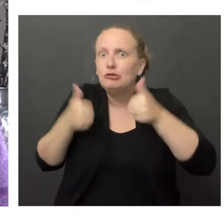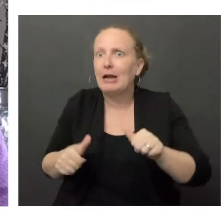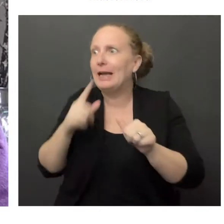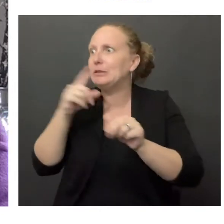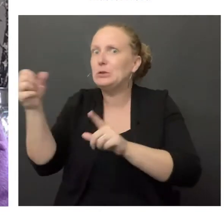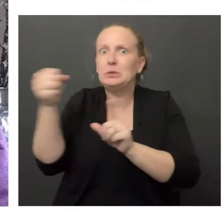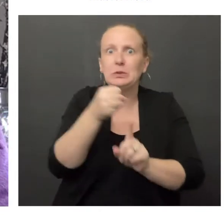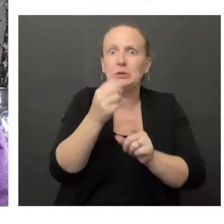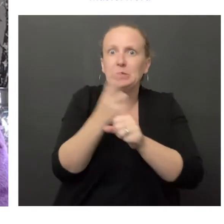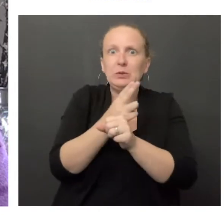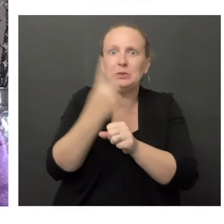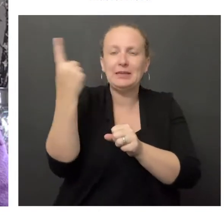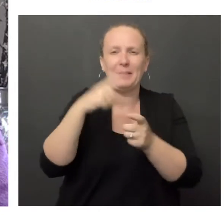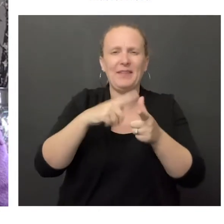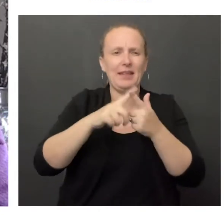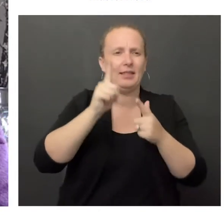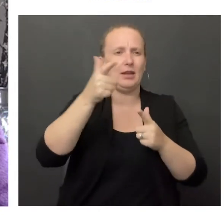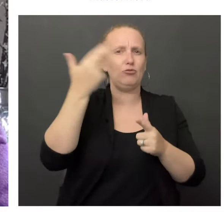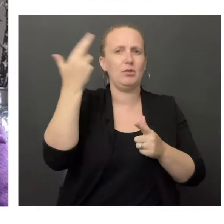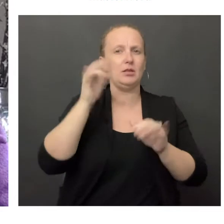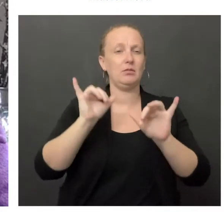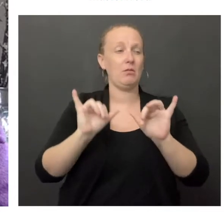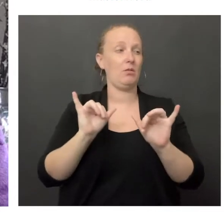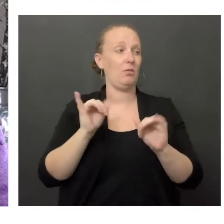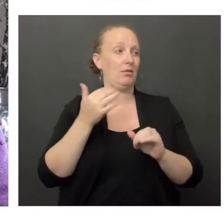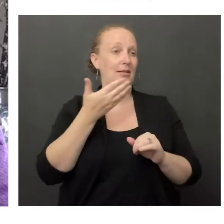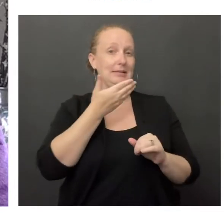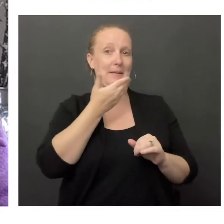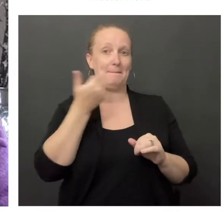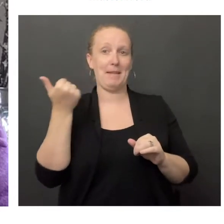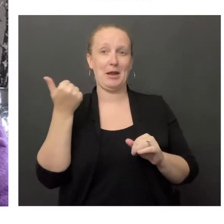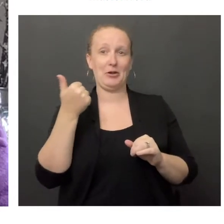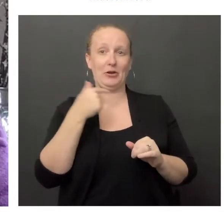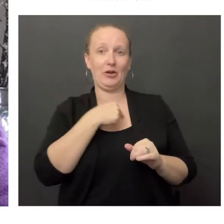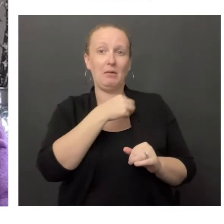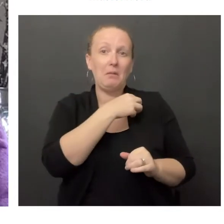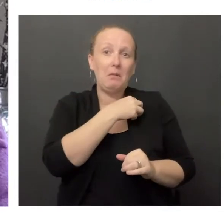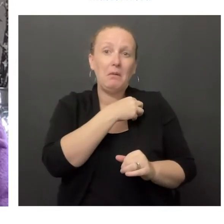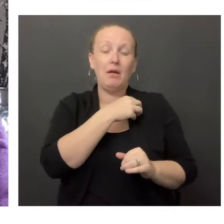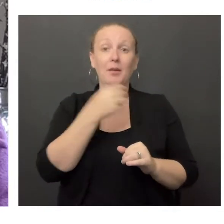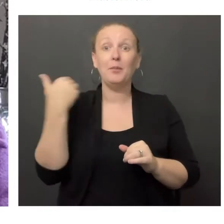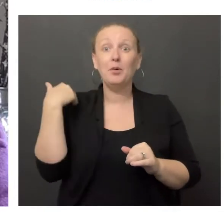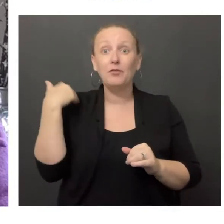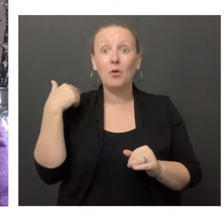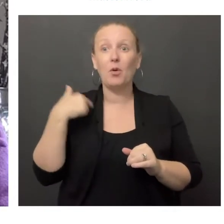that's actually way better than what we were doing with that. You know, ah, phone on speaker phone or